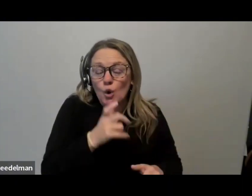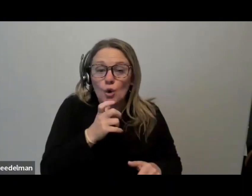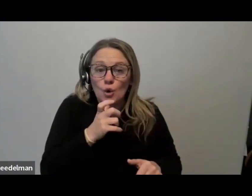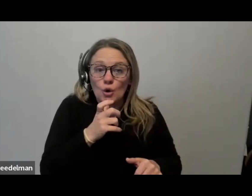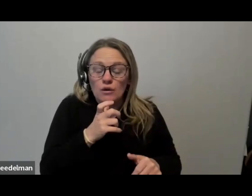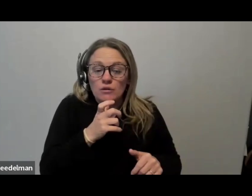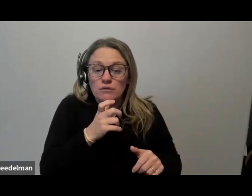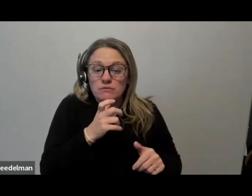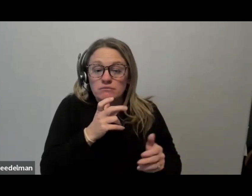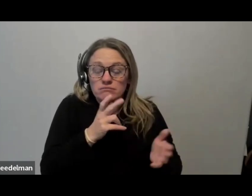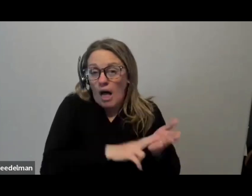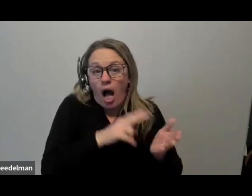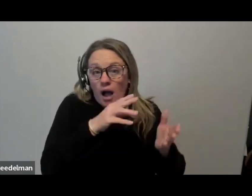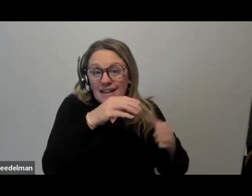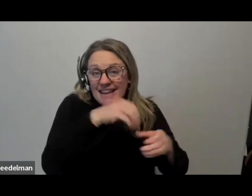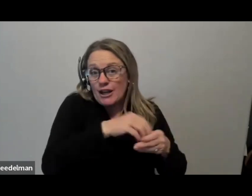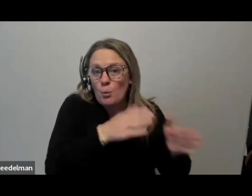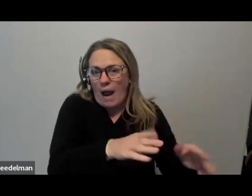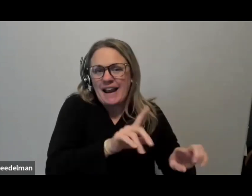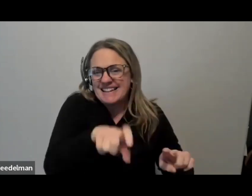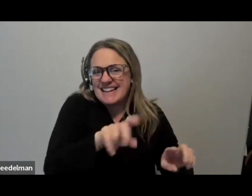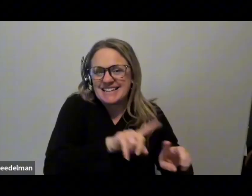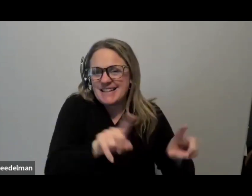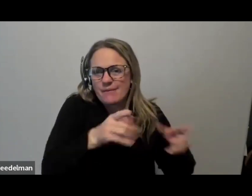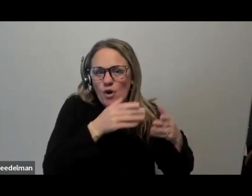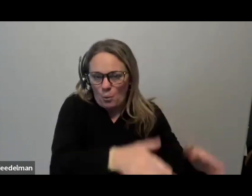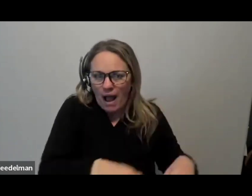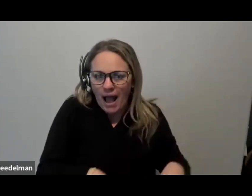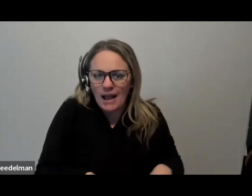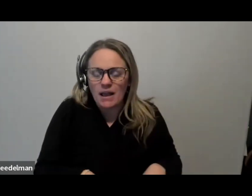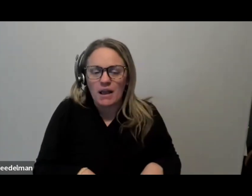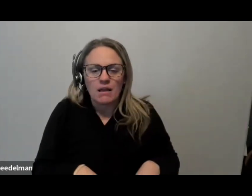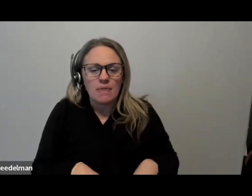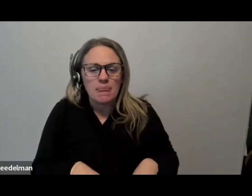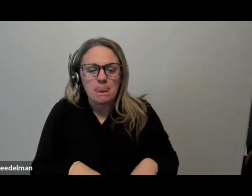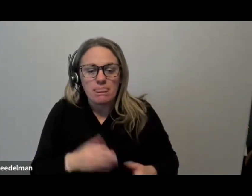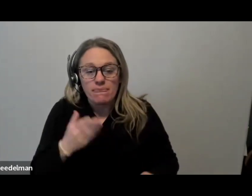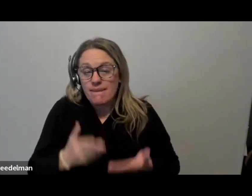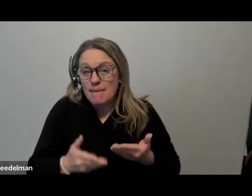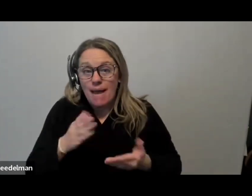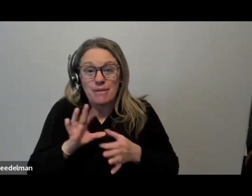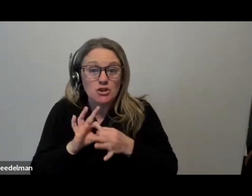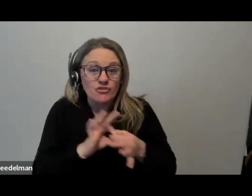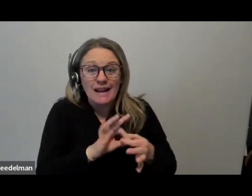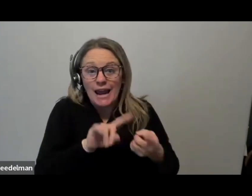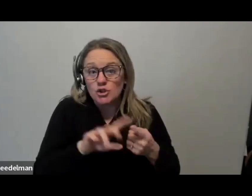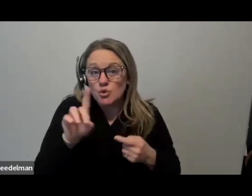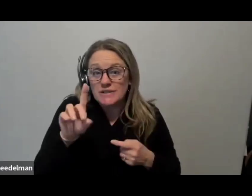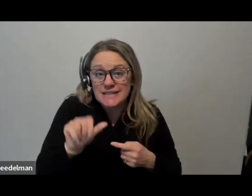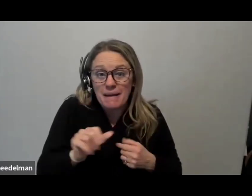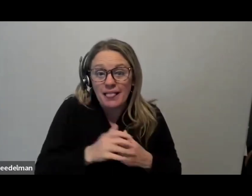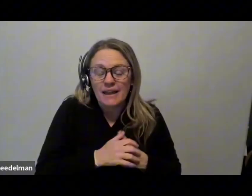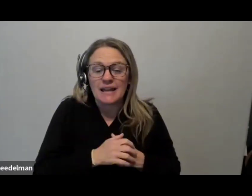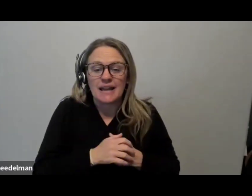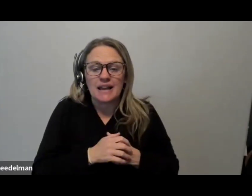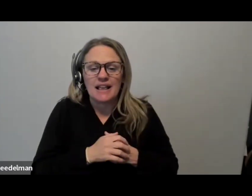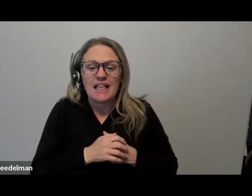of their work in a sterile environment or perhaps it's related to a disability. And this followed by one or two user quotes